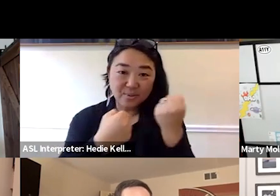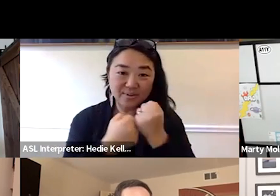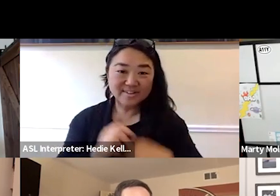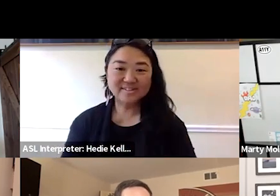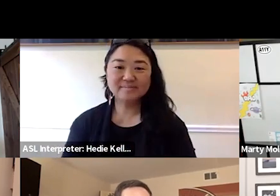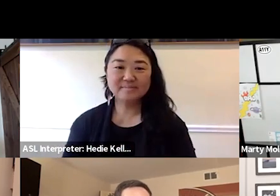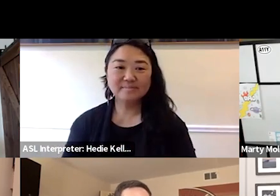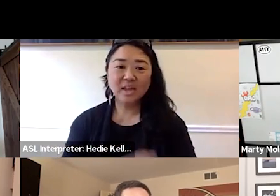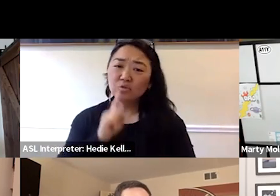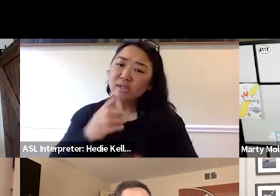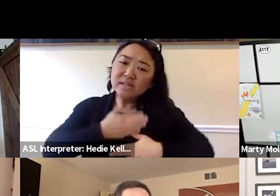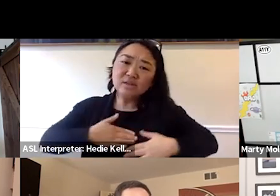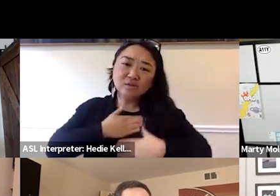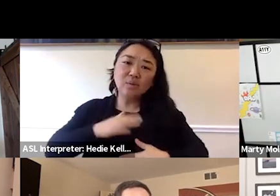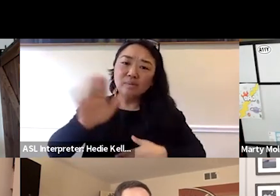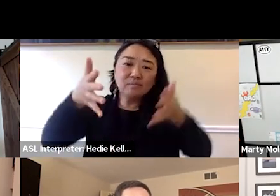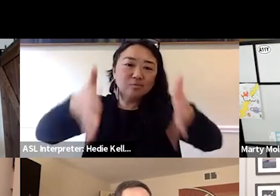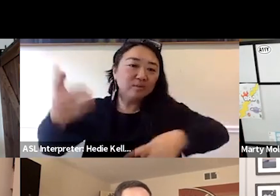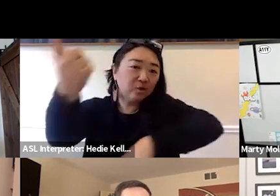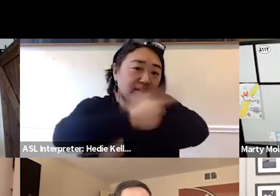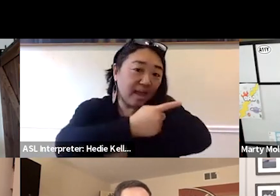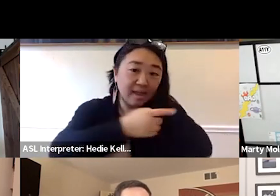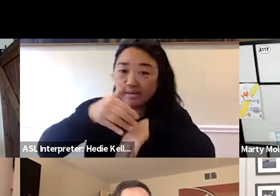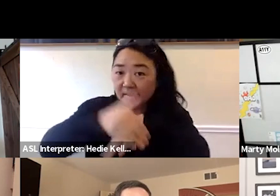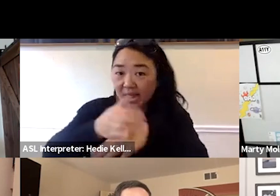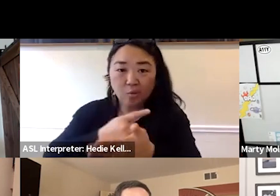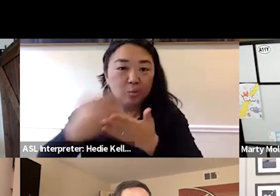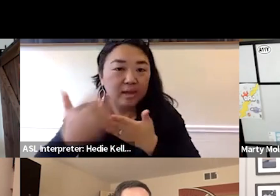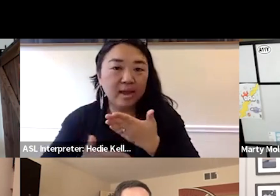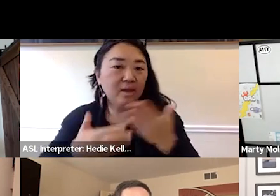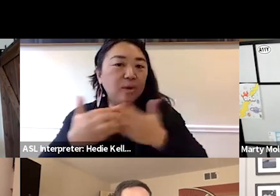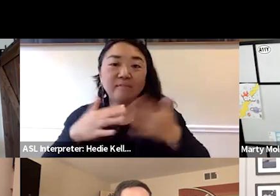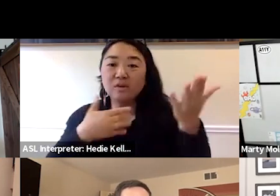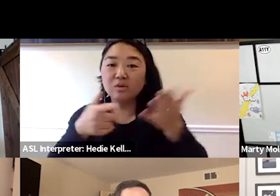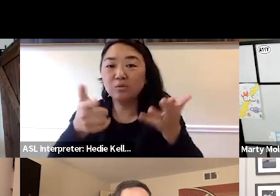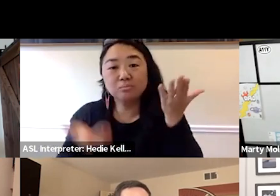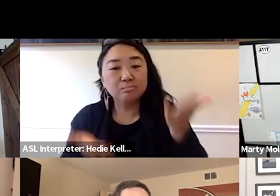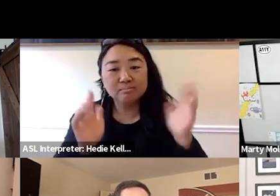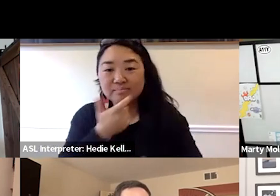enjoy the rest of your day, night, weekend, whenever you may be watching. Absolutely. Yeah.